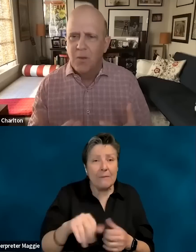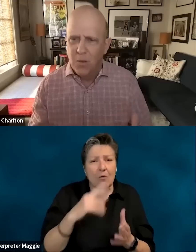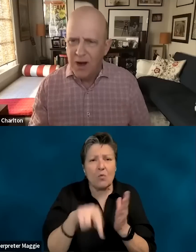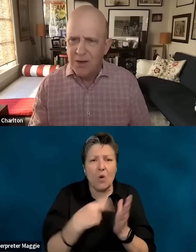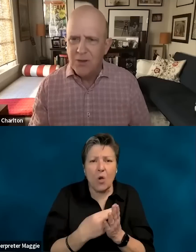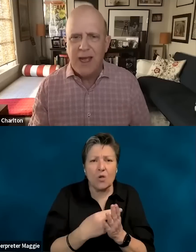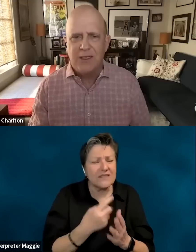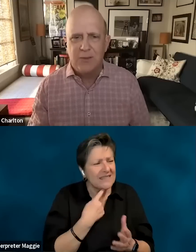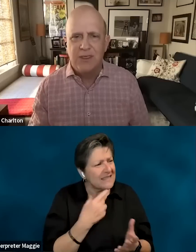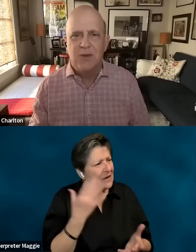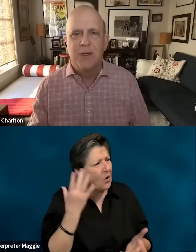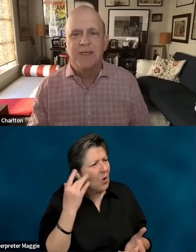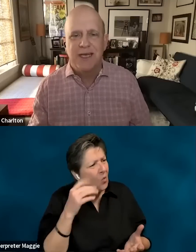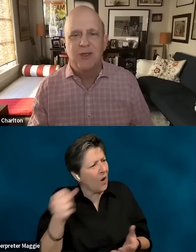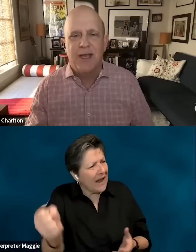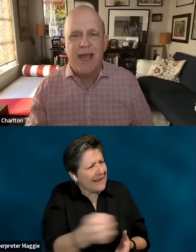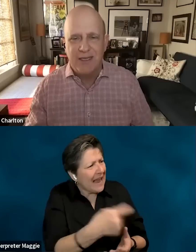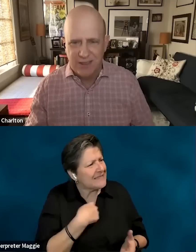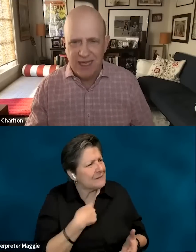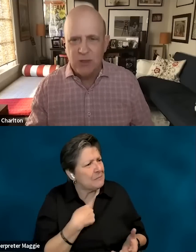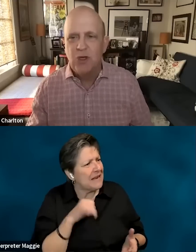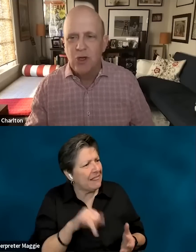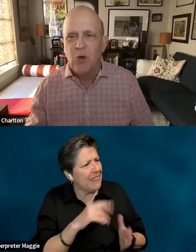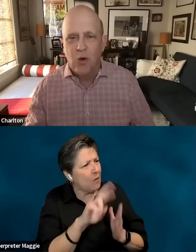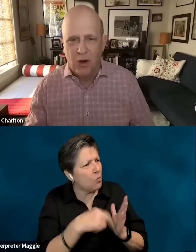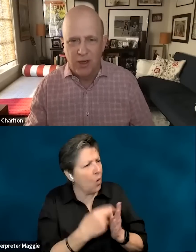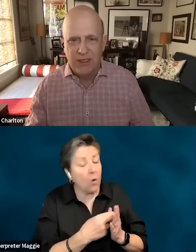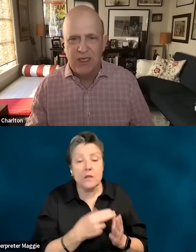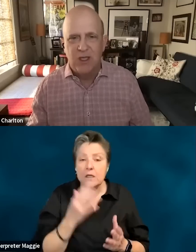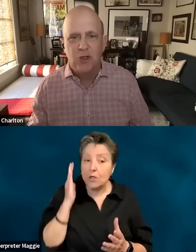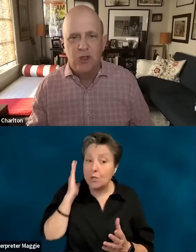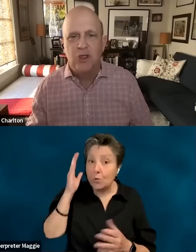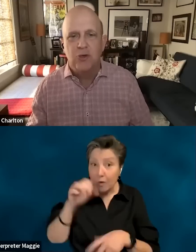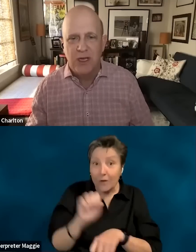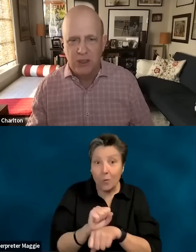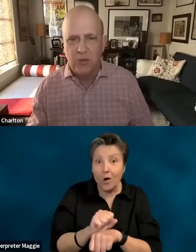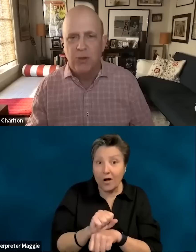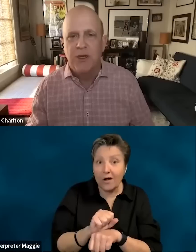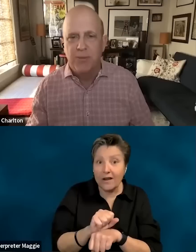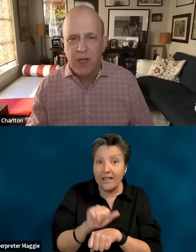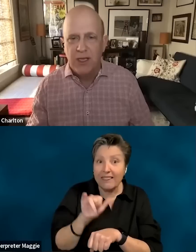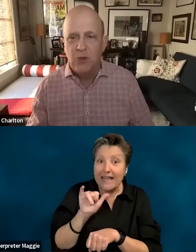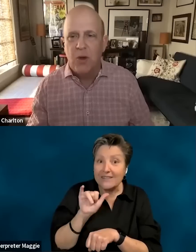Why are you casting me?" He said, "Because that's your casting, that's what you're gonna work." He said, "Those are the strengths you bring to play.